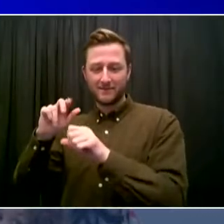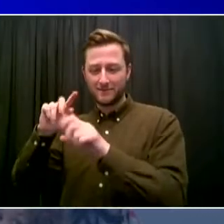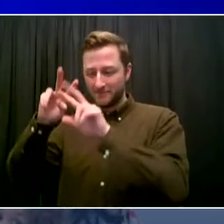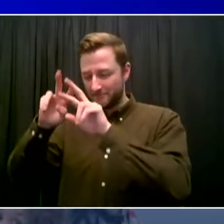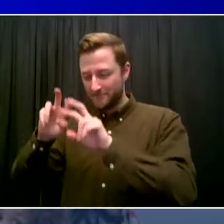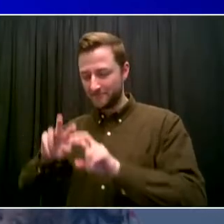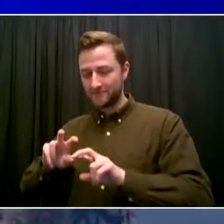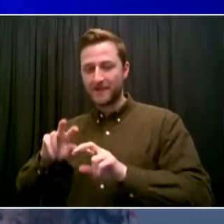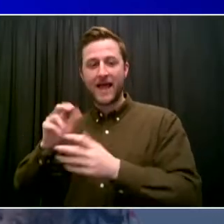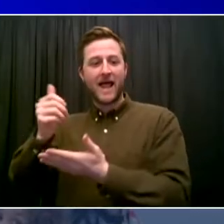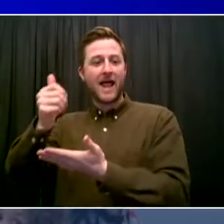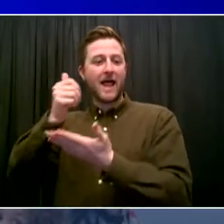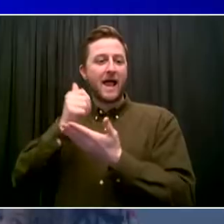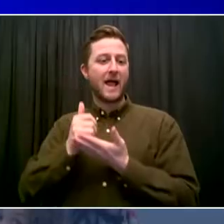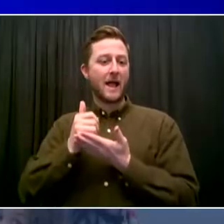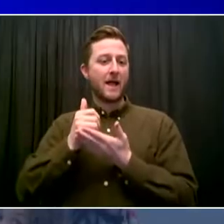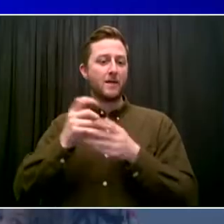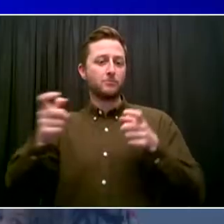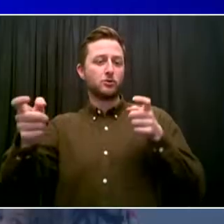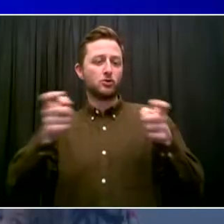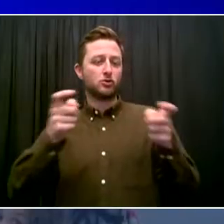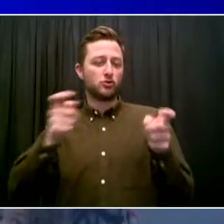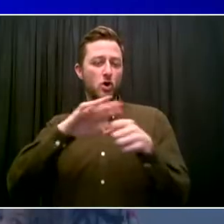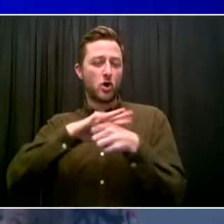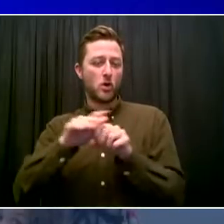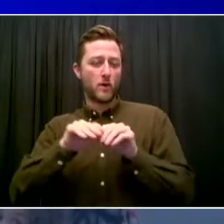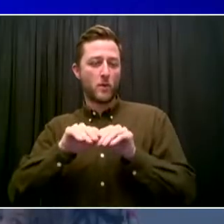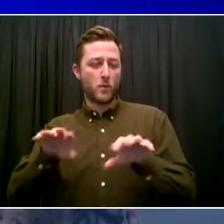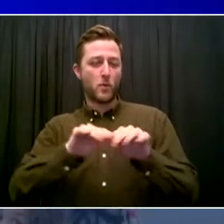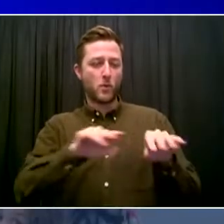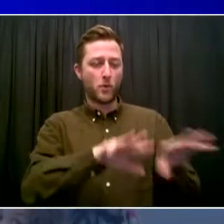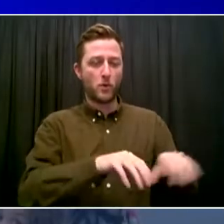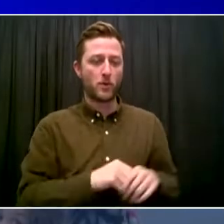THE SCIENCE AND THE FACTS AND